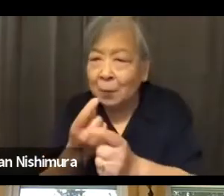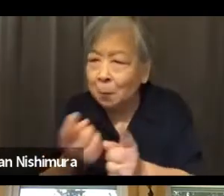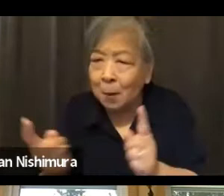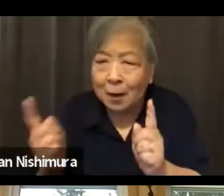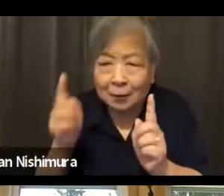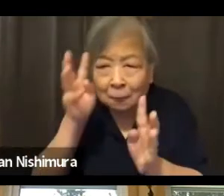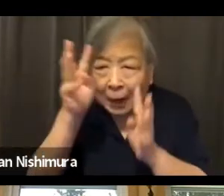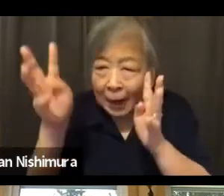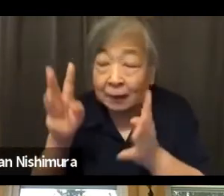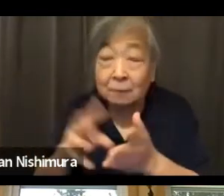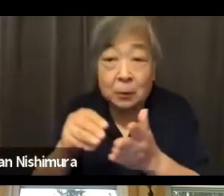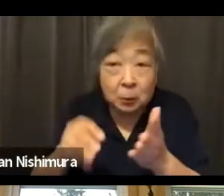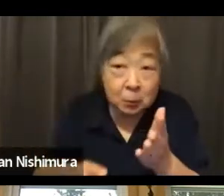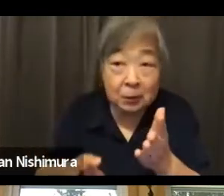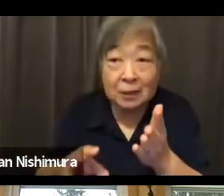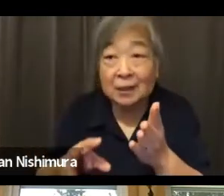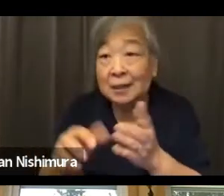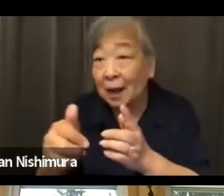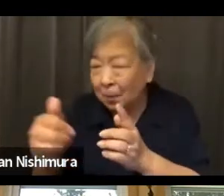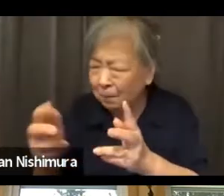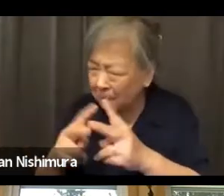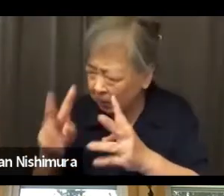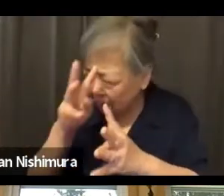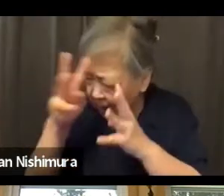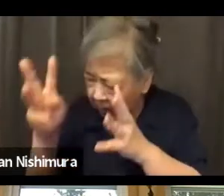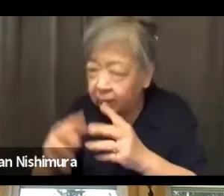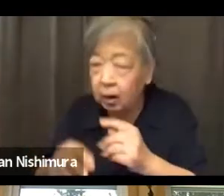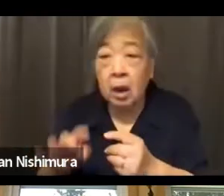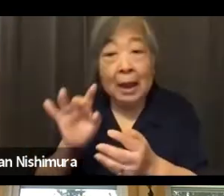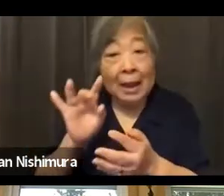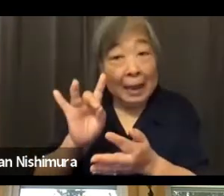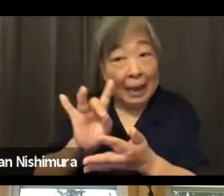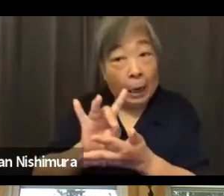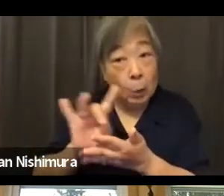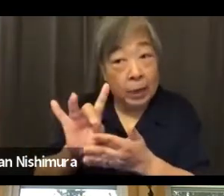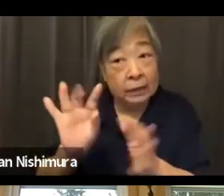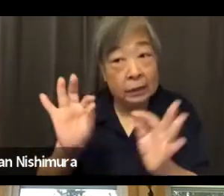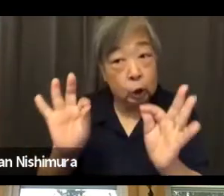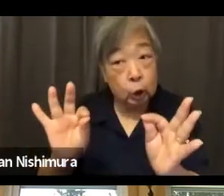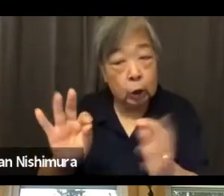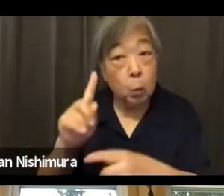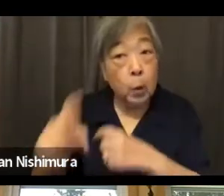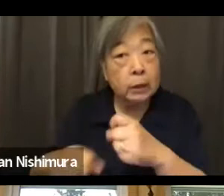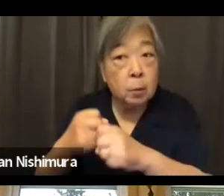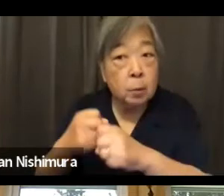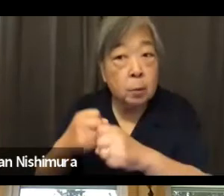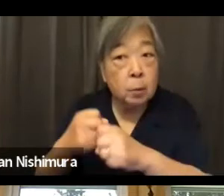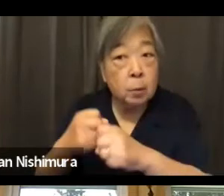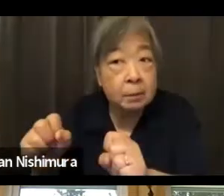student, so 8 weeks is good, a year if it's possible, if it's a more complex request that